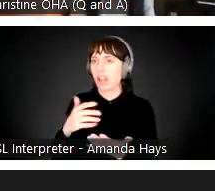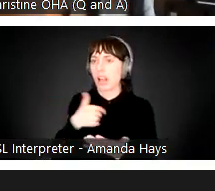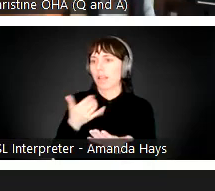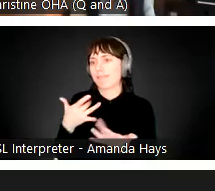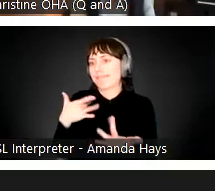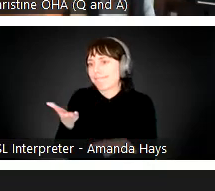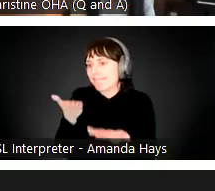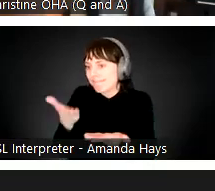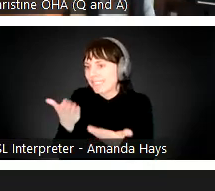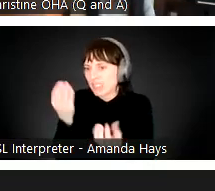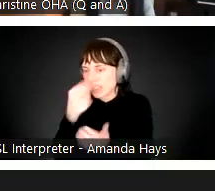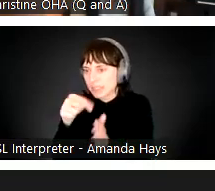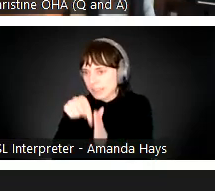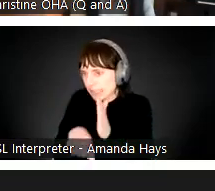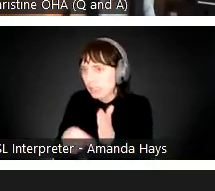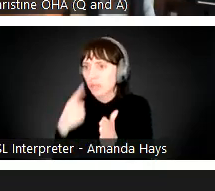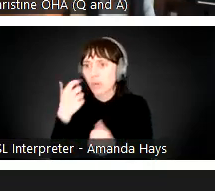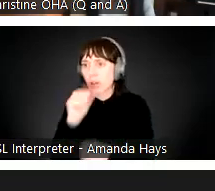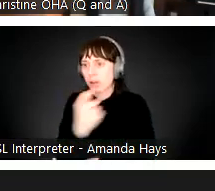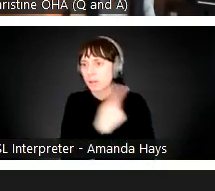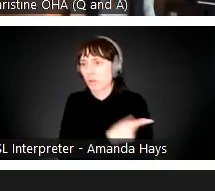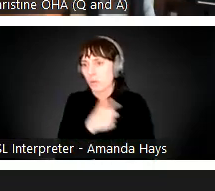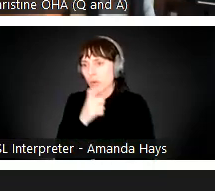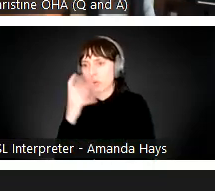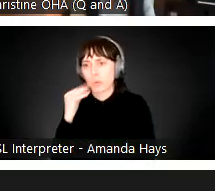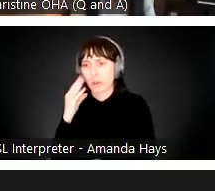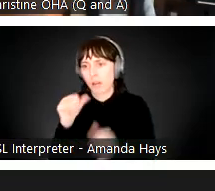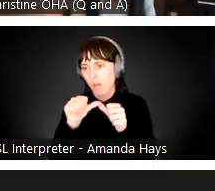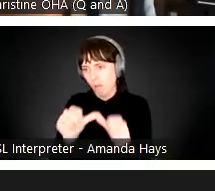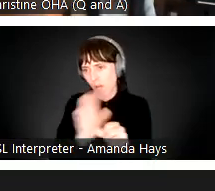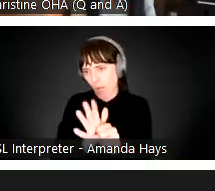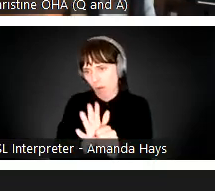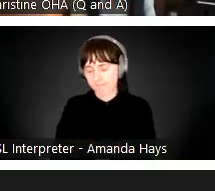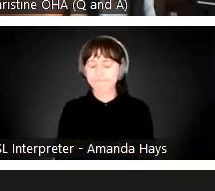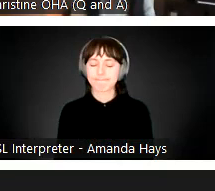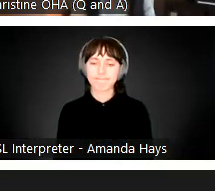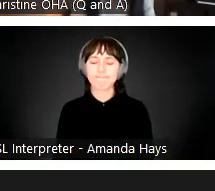This is Lynn. Thank you so much Dr. Hope. We're gonna take a pause now, thank you